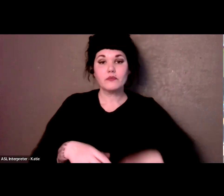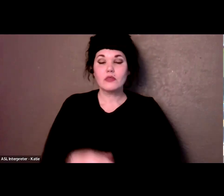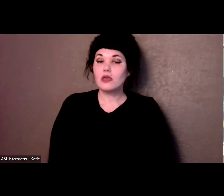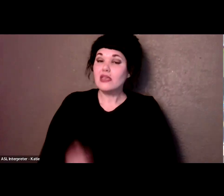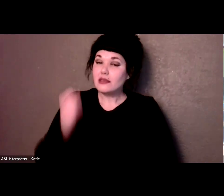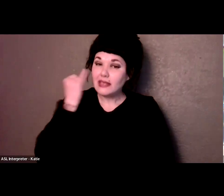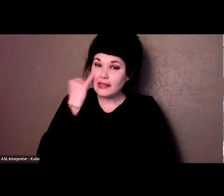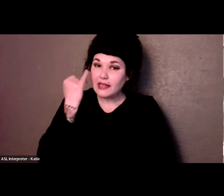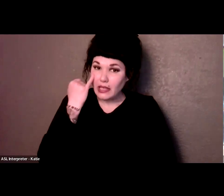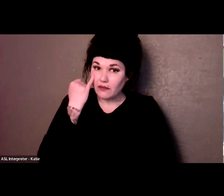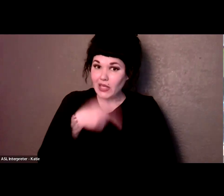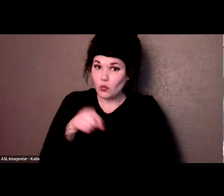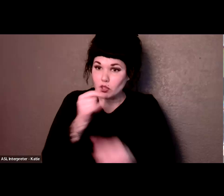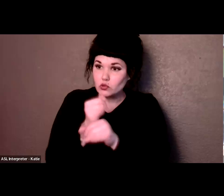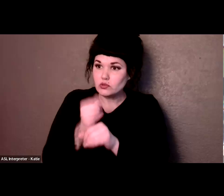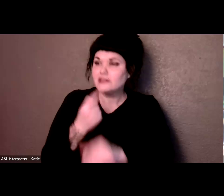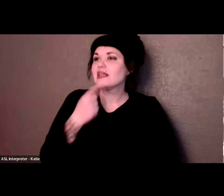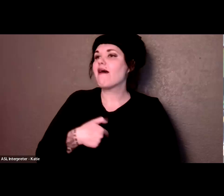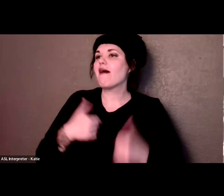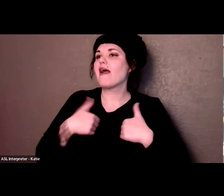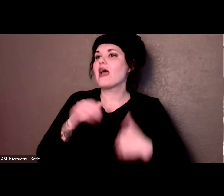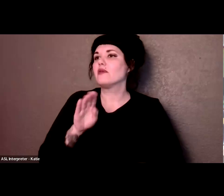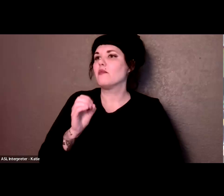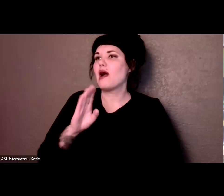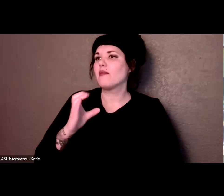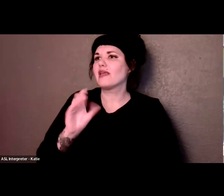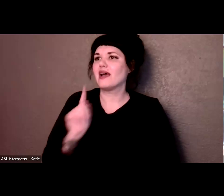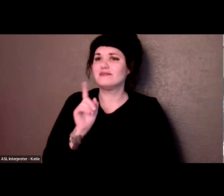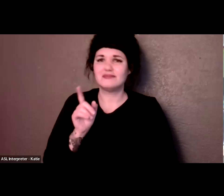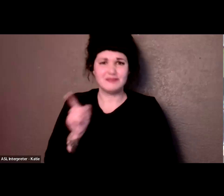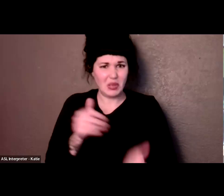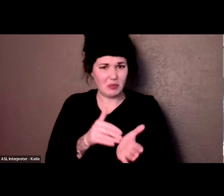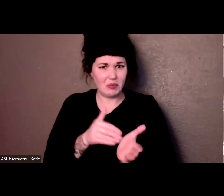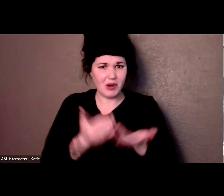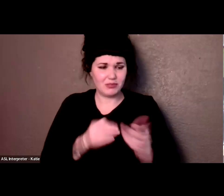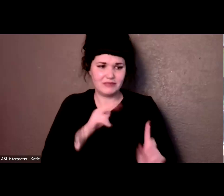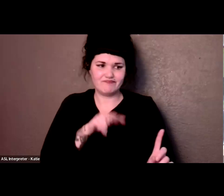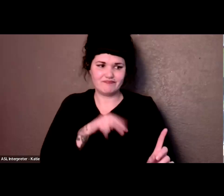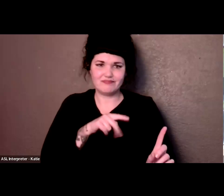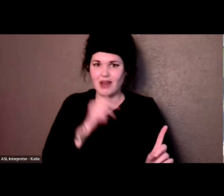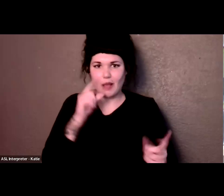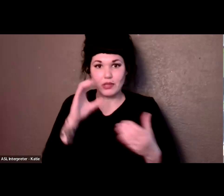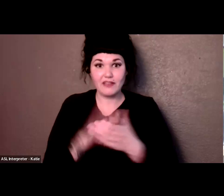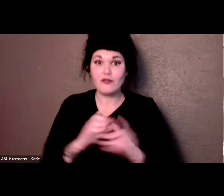have believed him. I have seen pictures, and I've seen the Bobcat. It is - it is. Both are true.